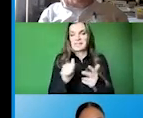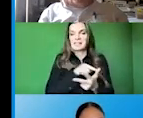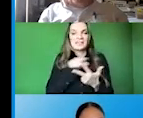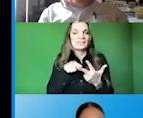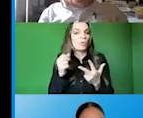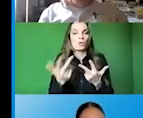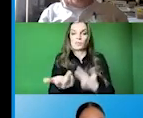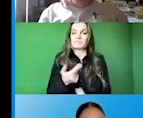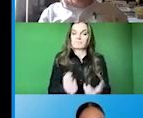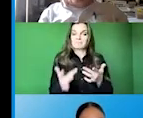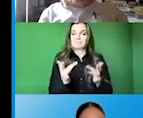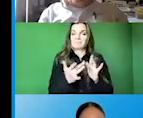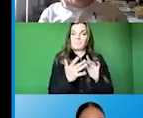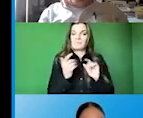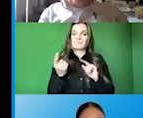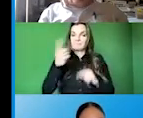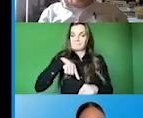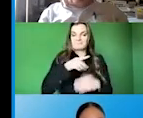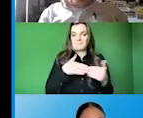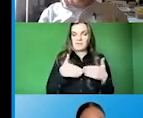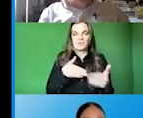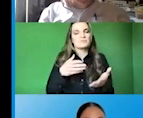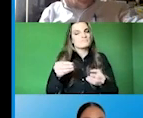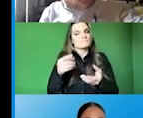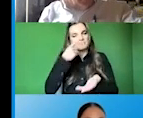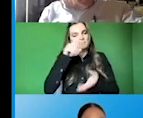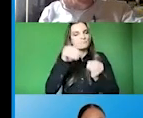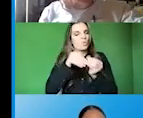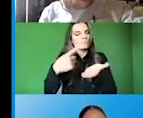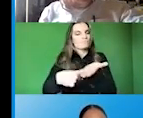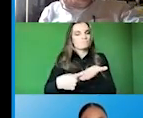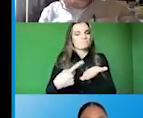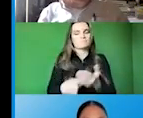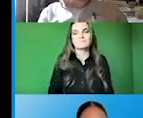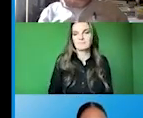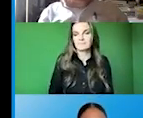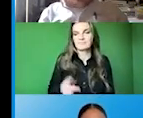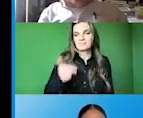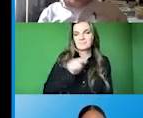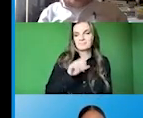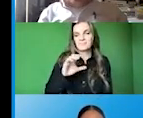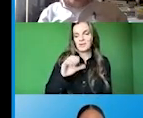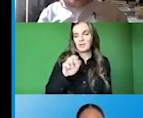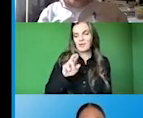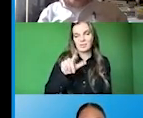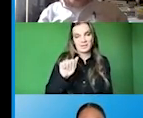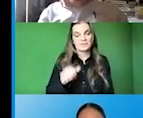Thank you. Thank you, Laura, Katie and David. And thank you to all of you who